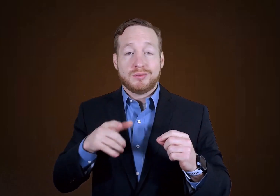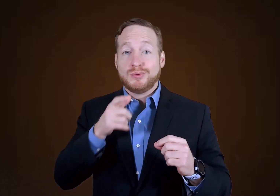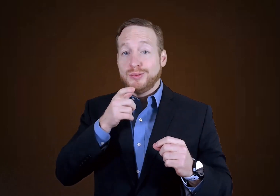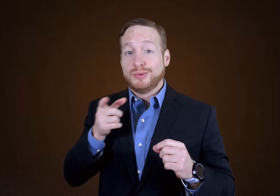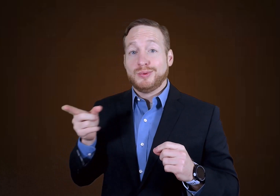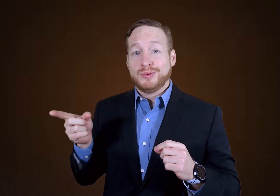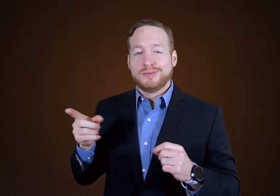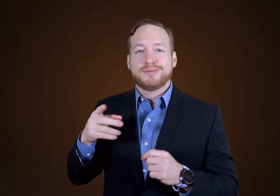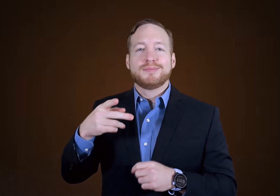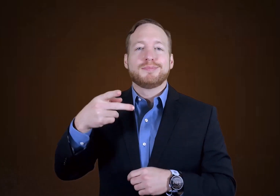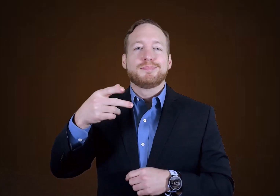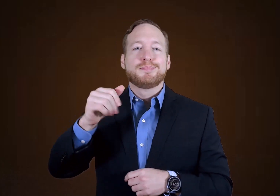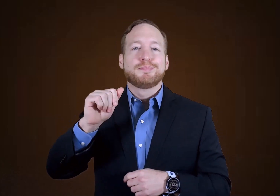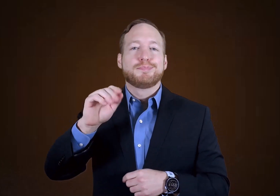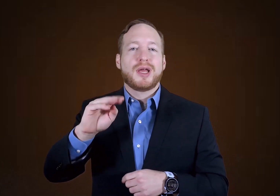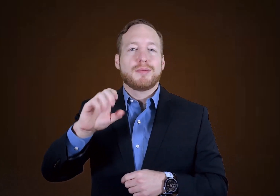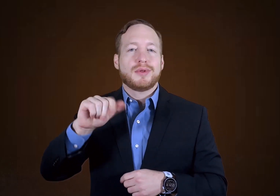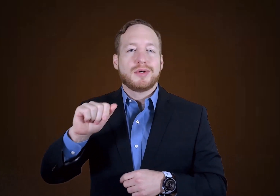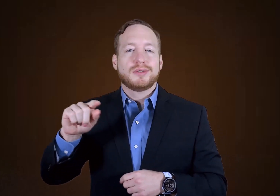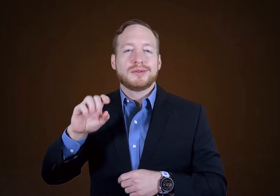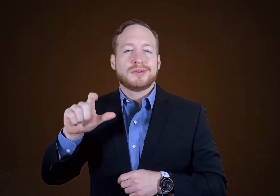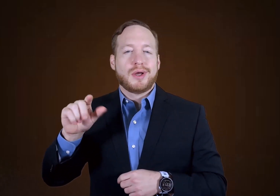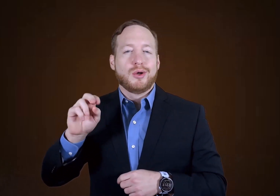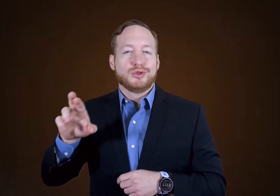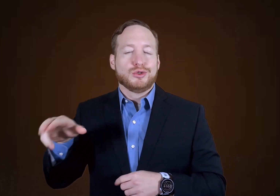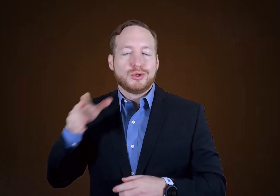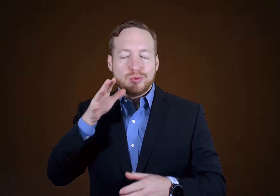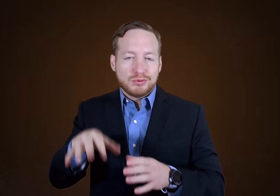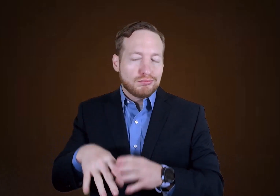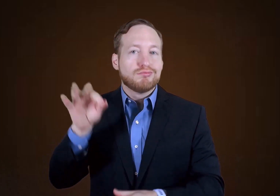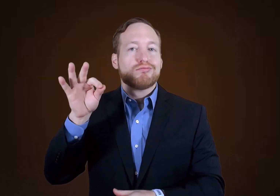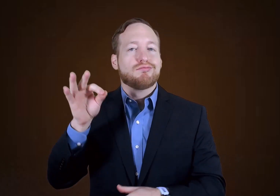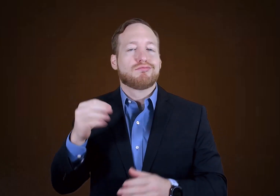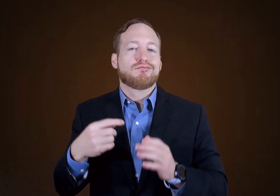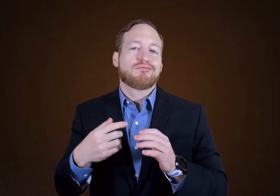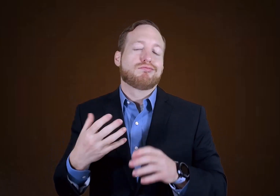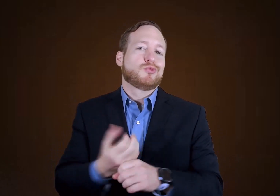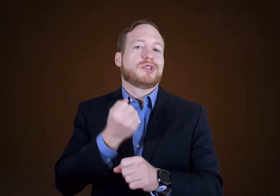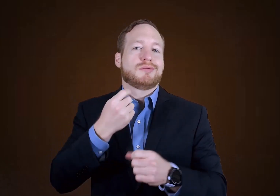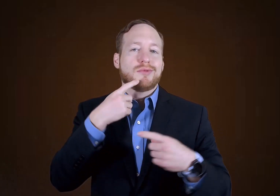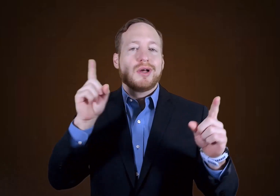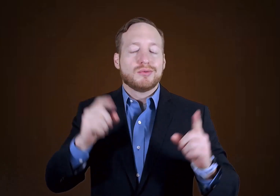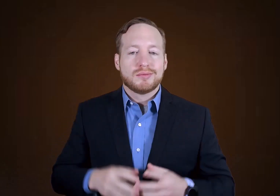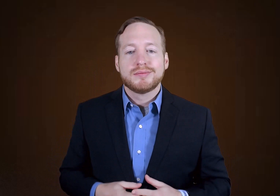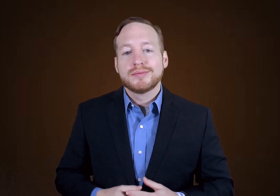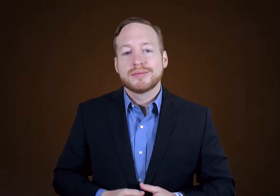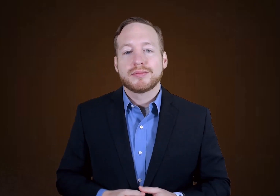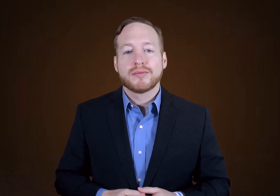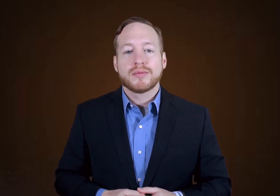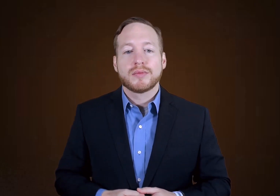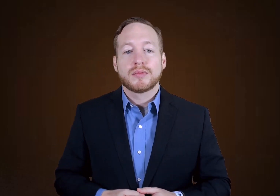we I also want to mention to you that we are having a drawing for a gift card and um Pam